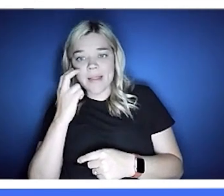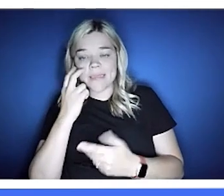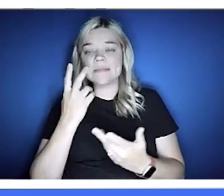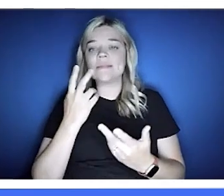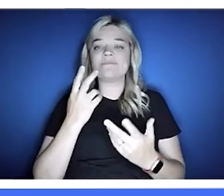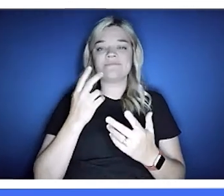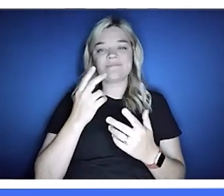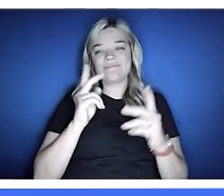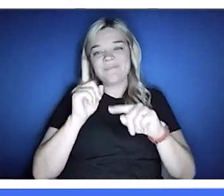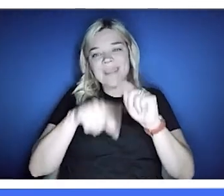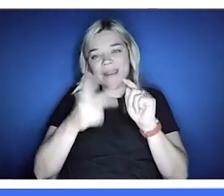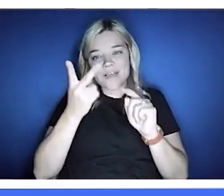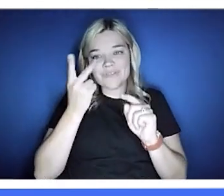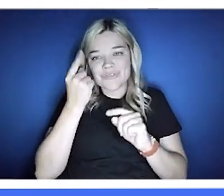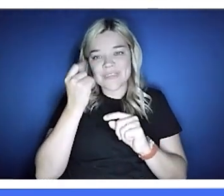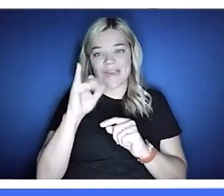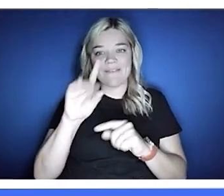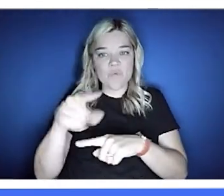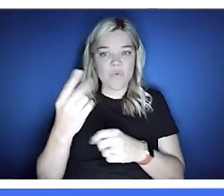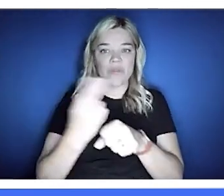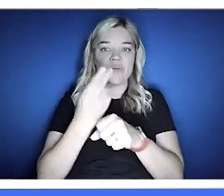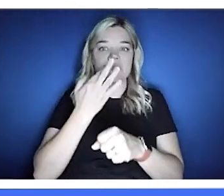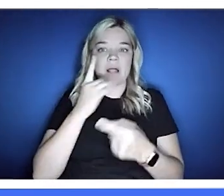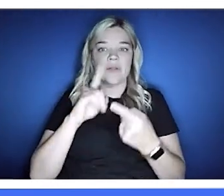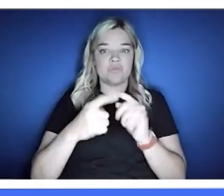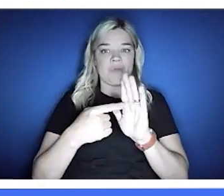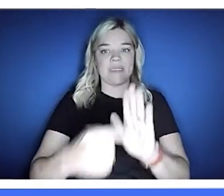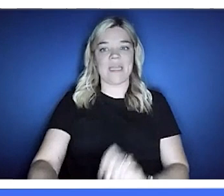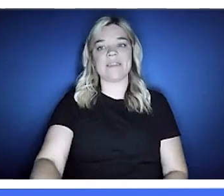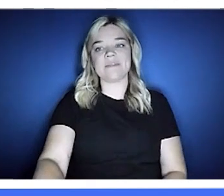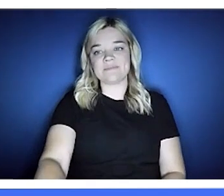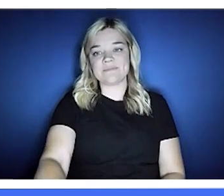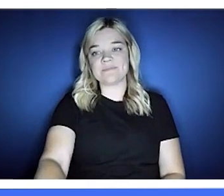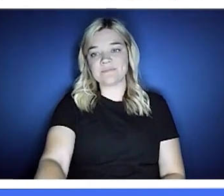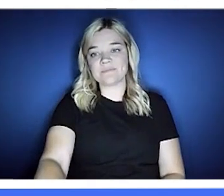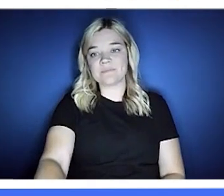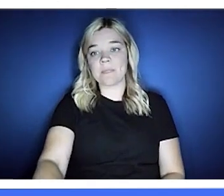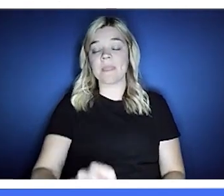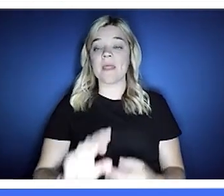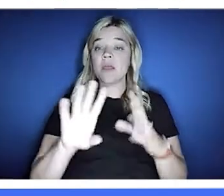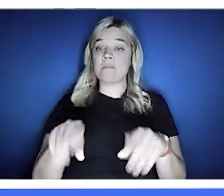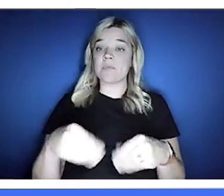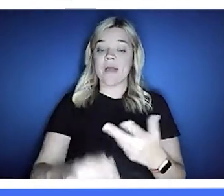that if you just use color to indicate that. Providing contrast setting options like within the assessment.